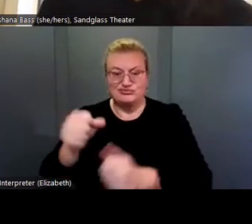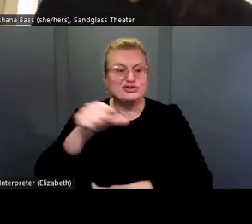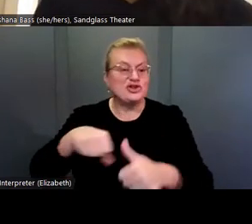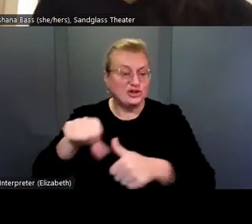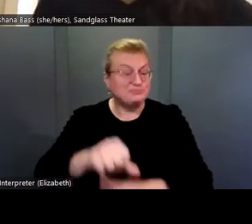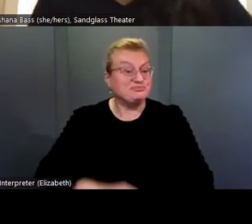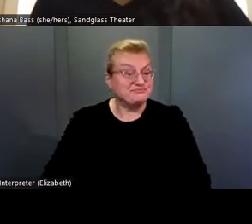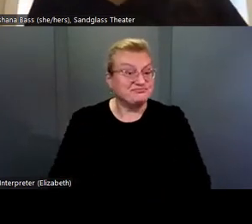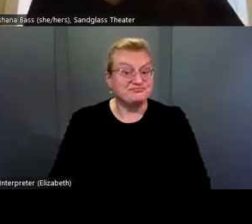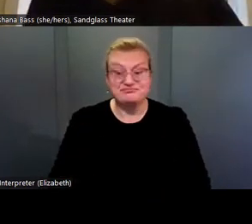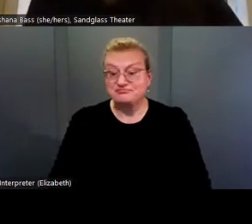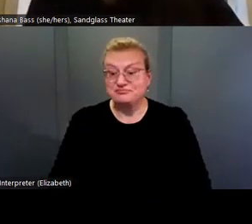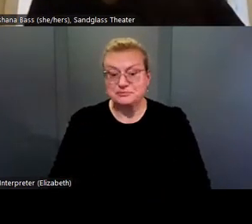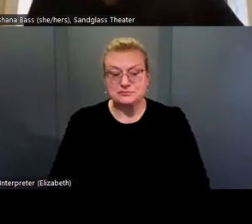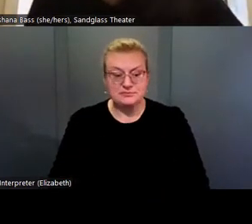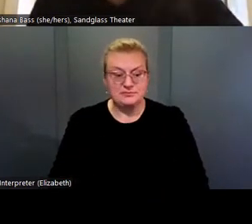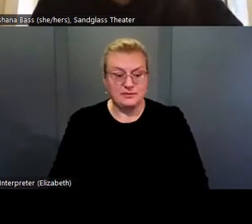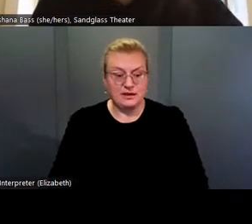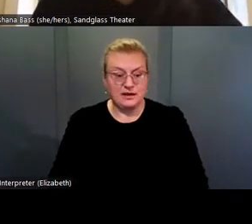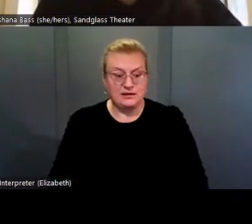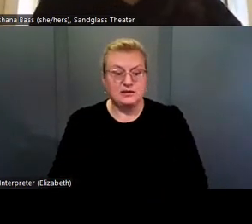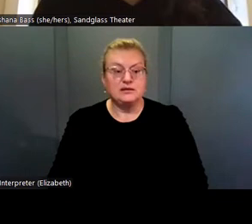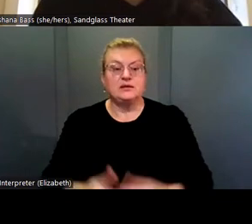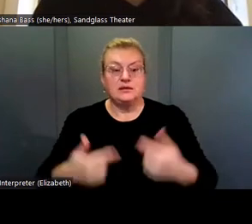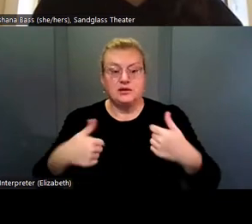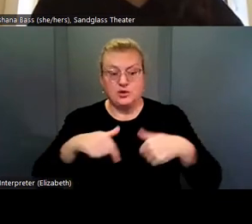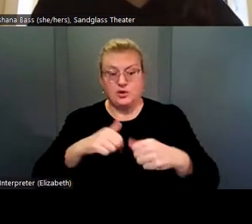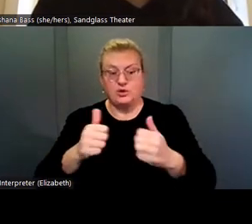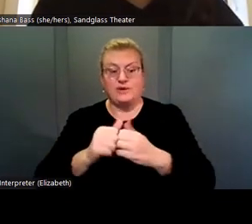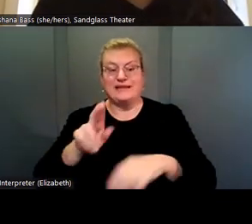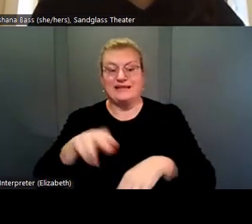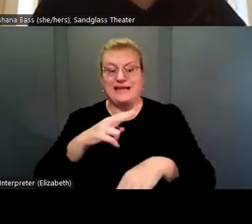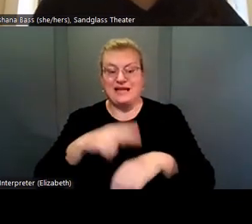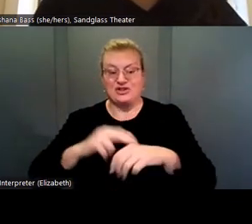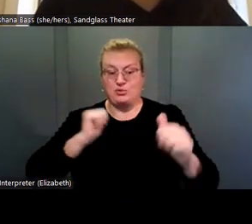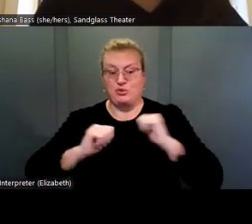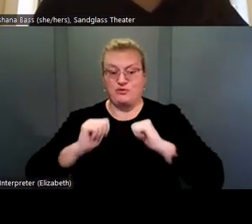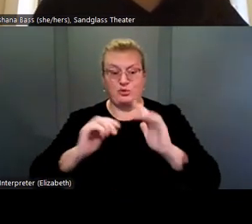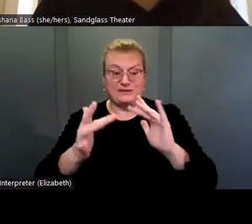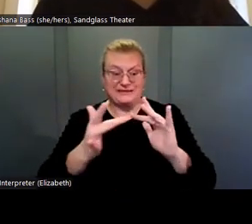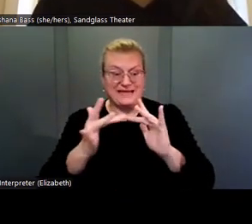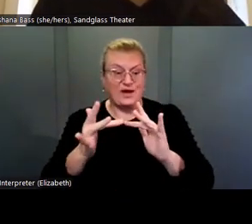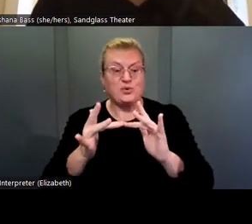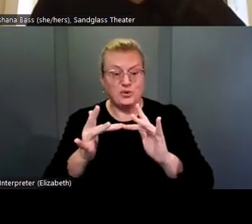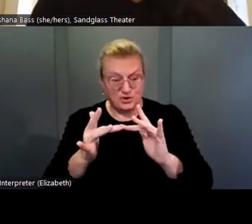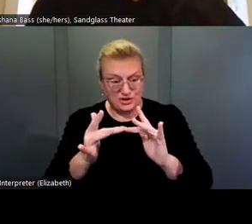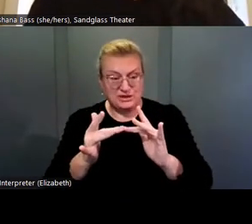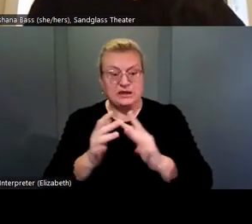Sandglass is a partner with the National Performance Network as well, who I'd like to shout out into the room,